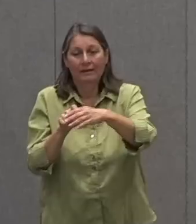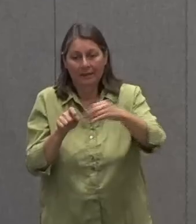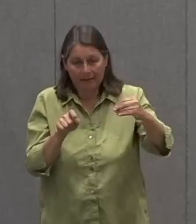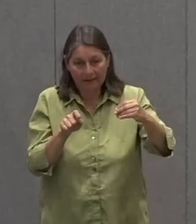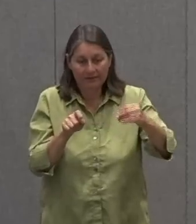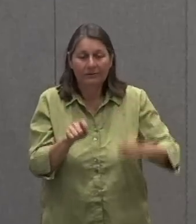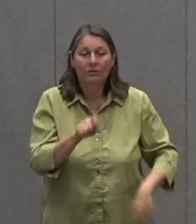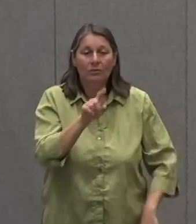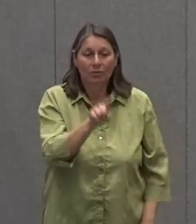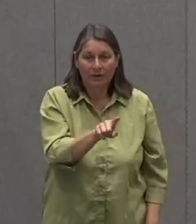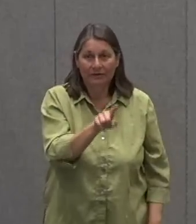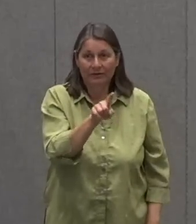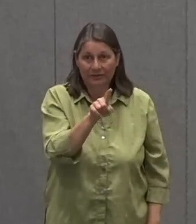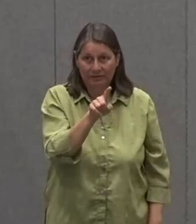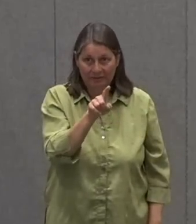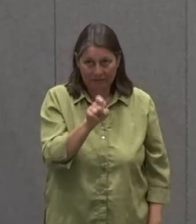And 126 thousandths.